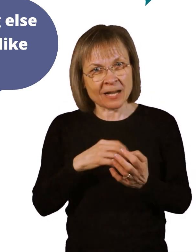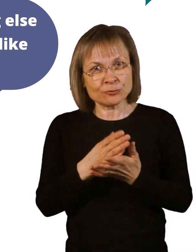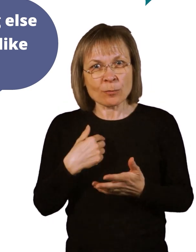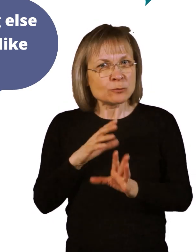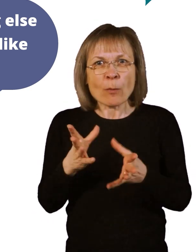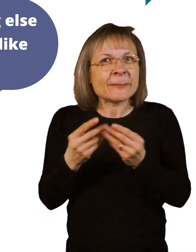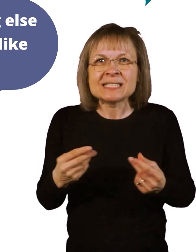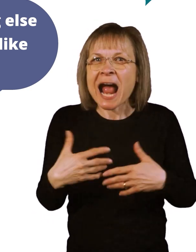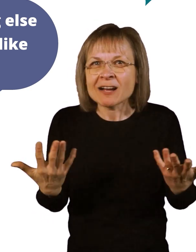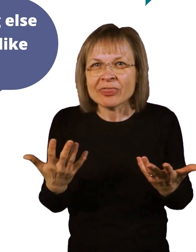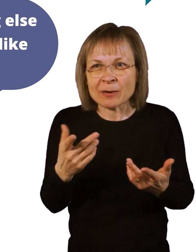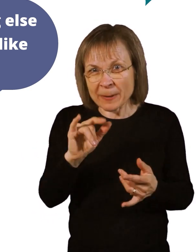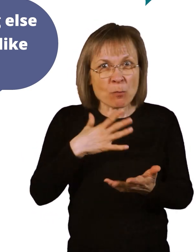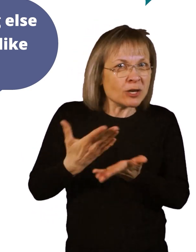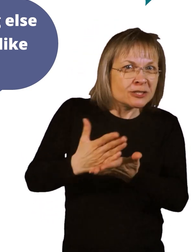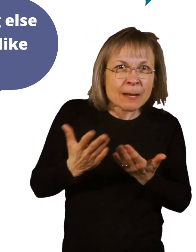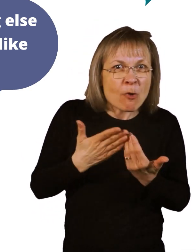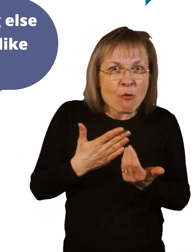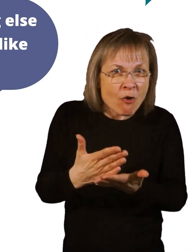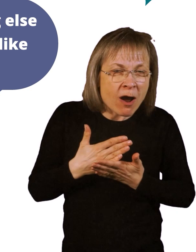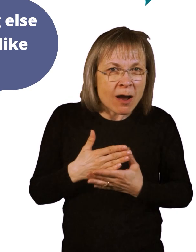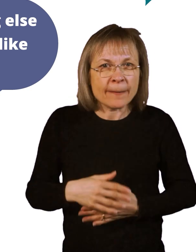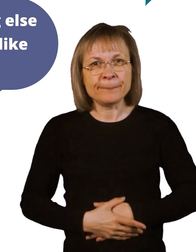This is so that we can be sure we haven't missed anything that you wanted to share.